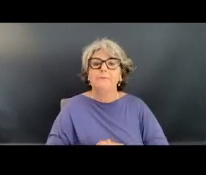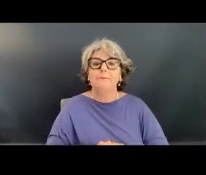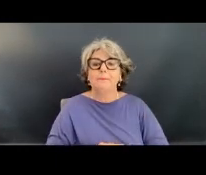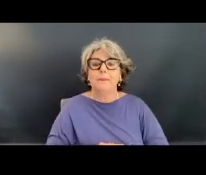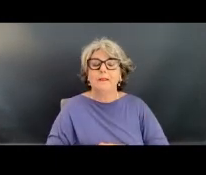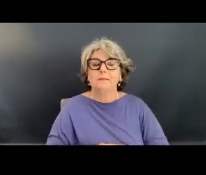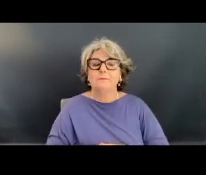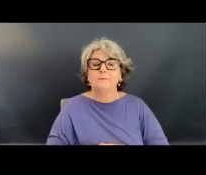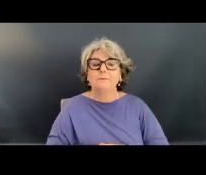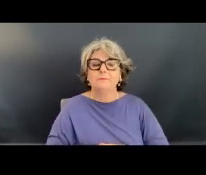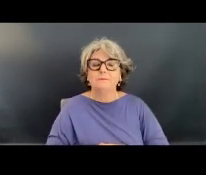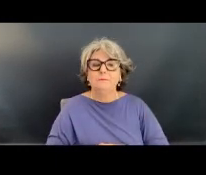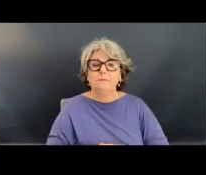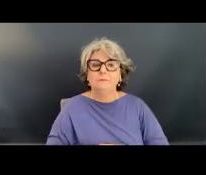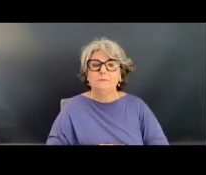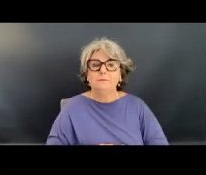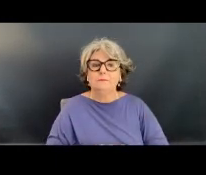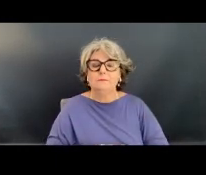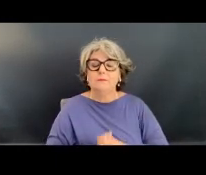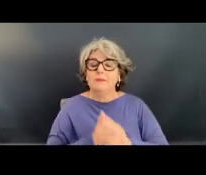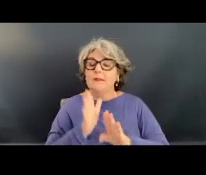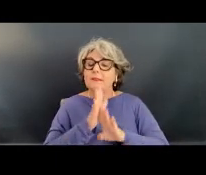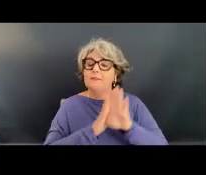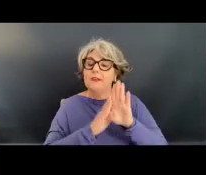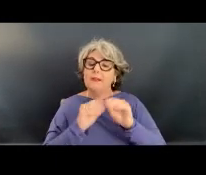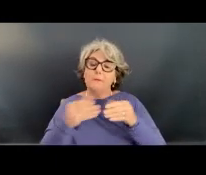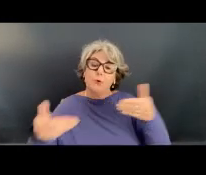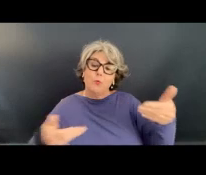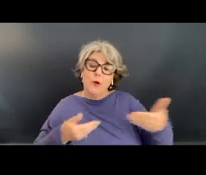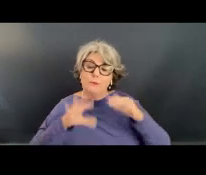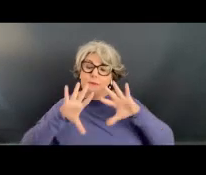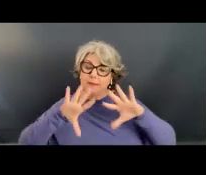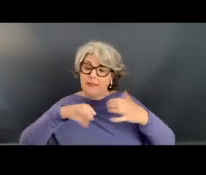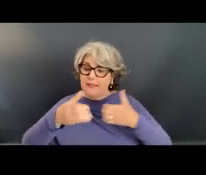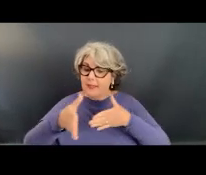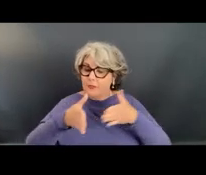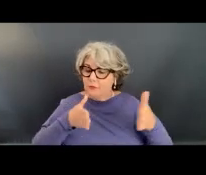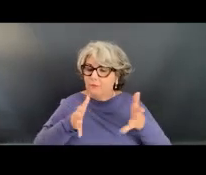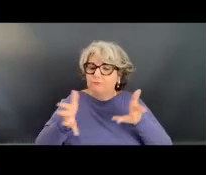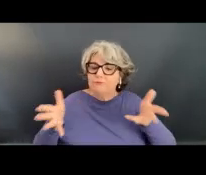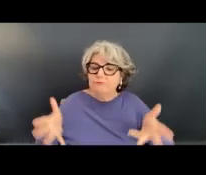We want to create a more welcoming classroom that fosters a sense of belonging.